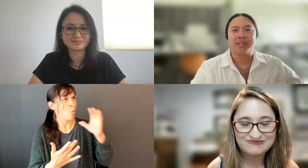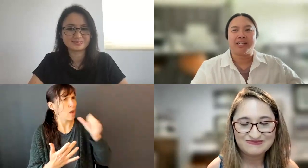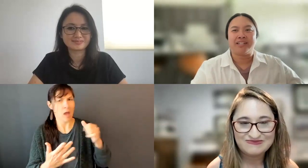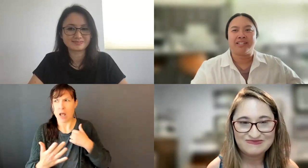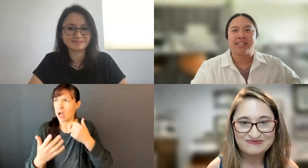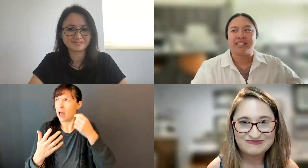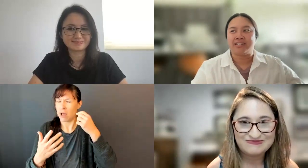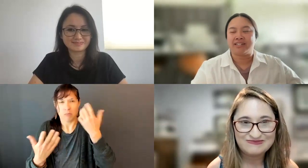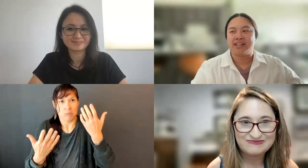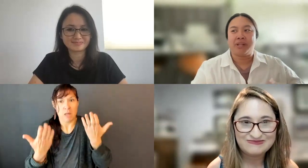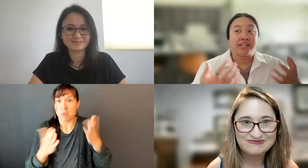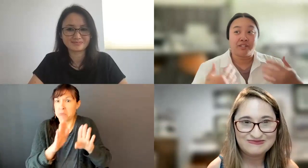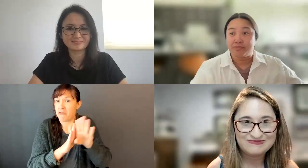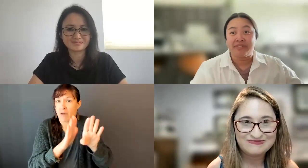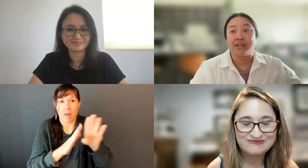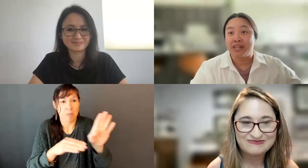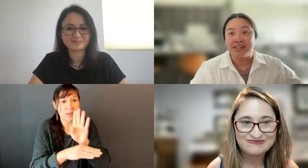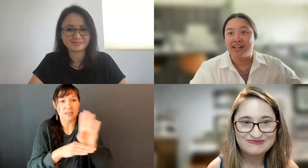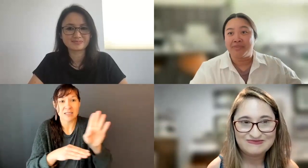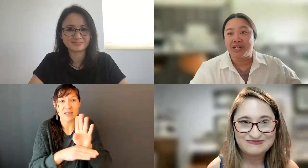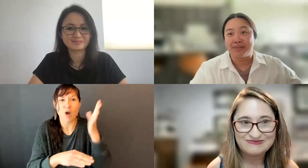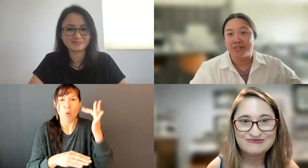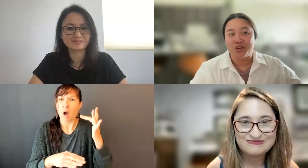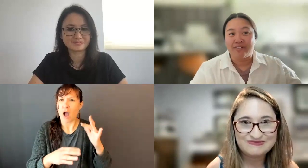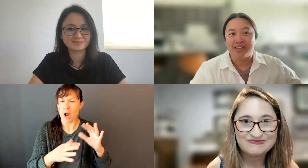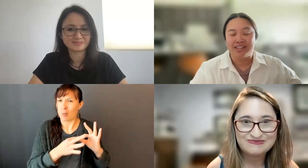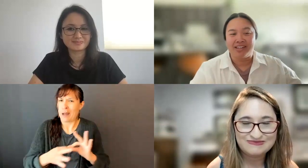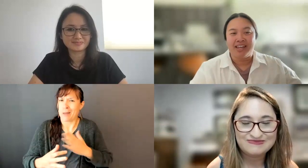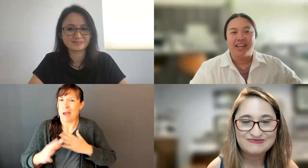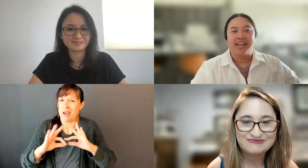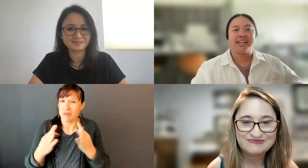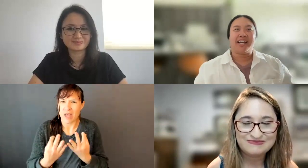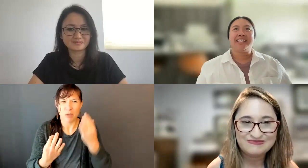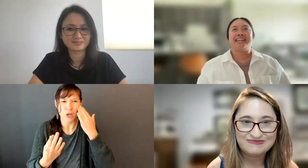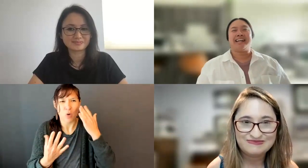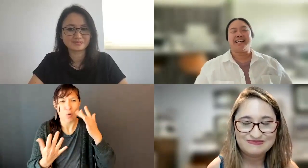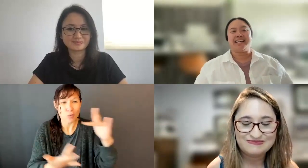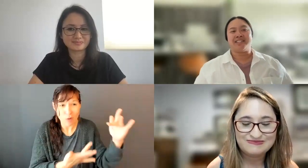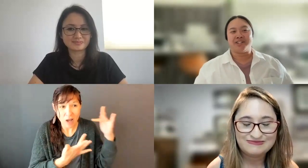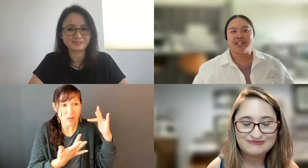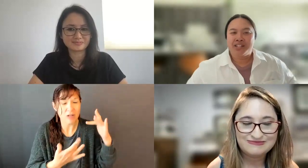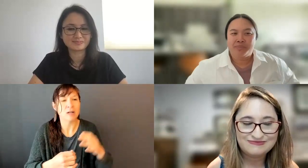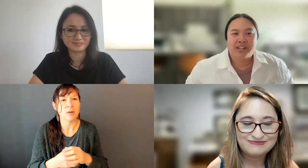because it applies to my family when it comes to traveling. And I think that kinda answered a little bit